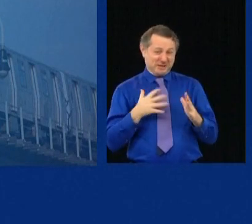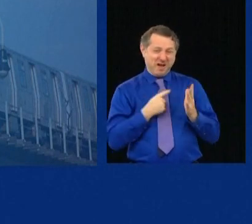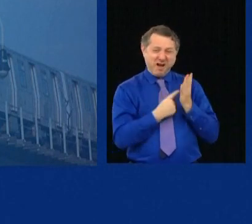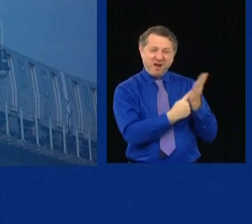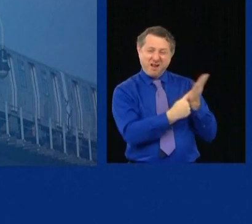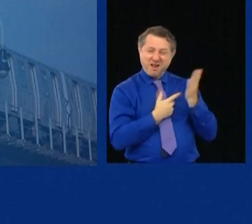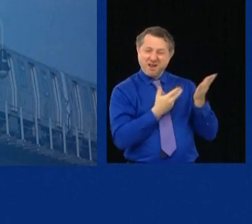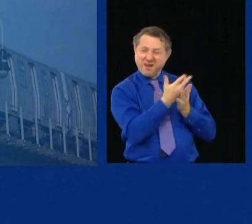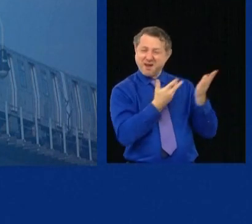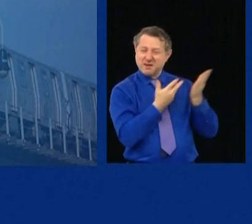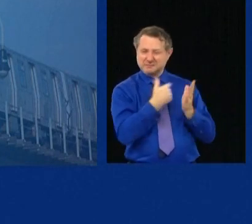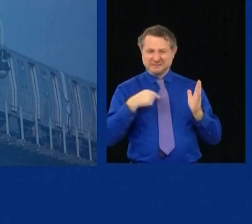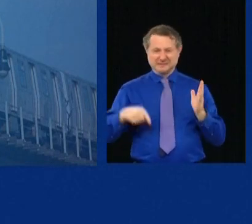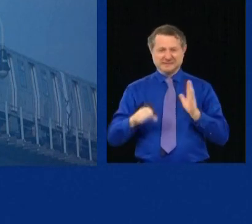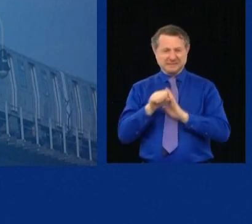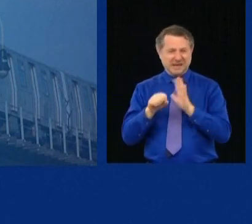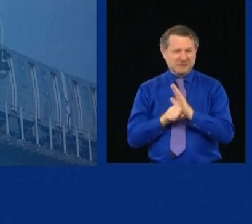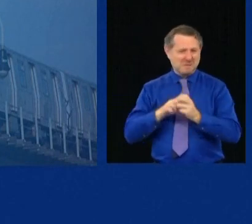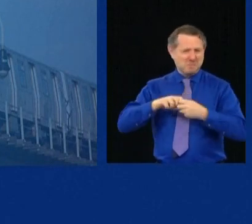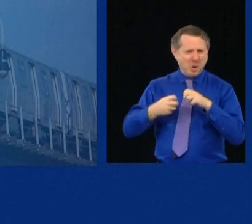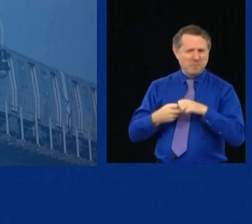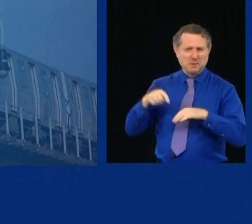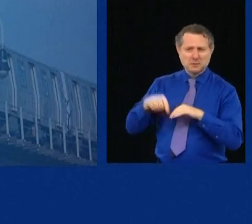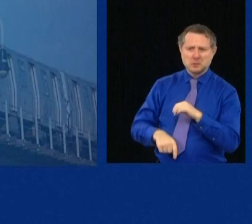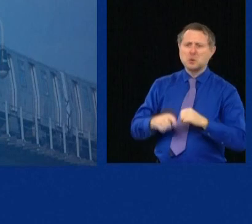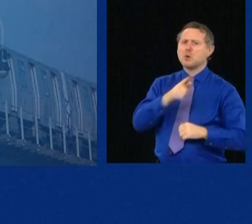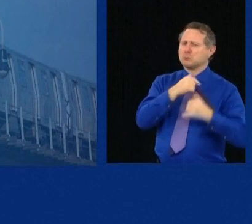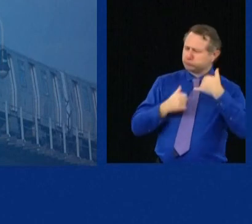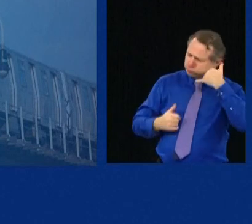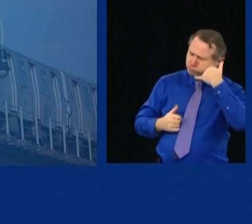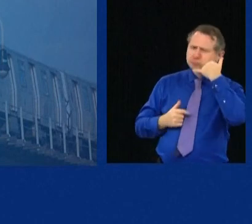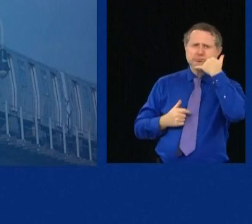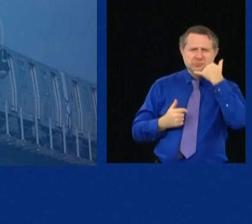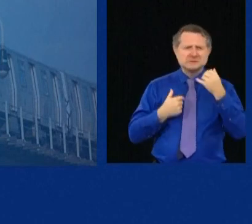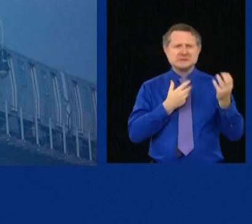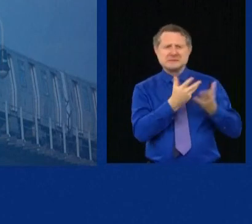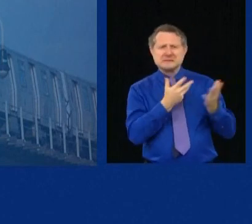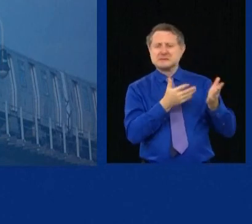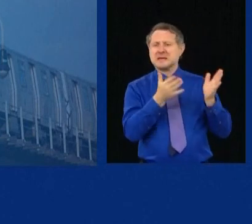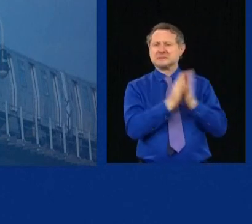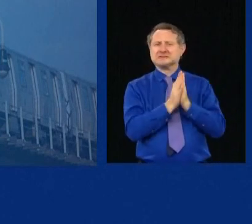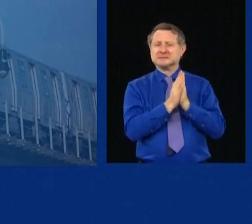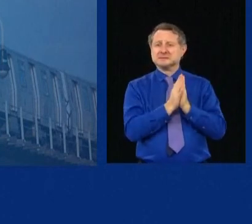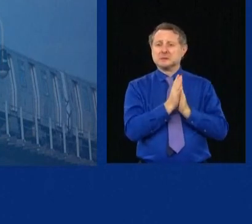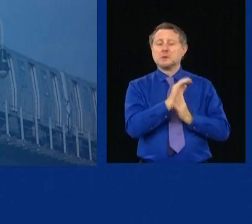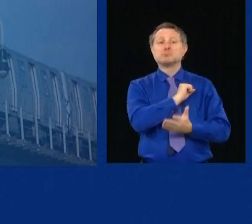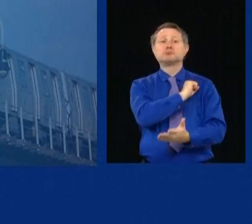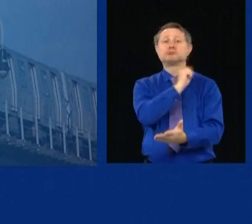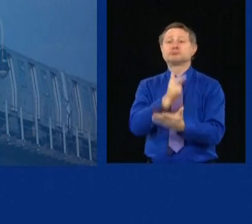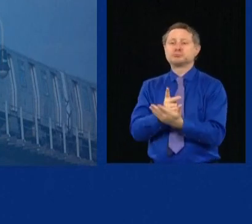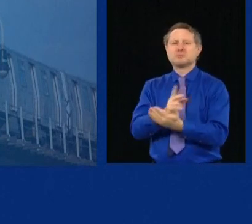I SPOKE WITH PRESIDENT TRUMP THIS MORNING, WE SPOKE AGAIN ABOUT THE STATE FUNDING ISSUES.